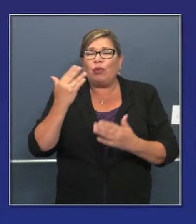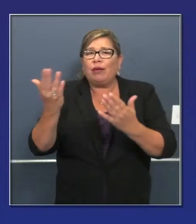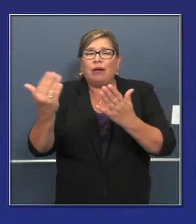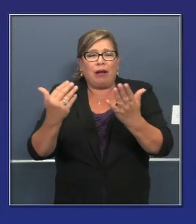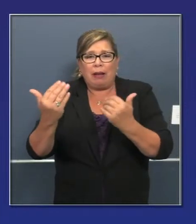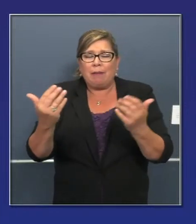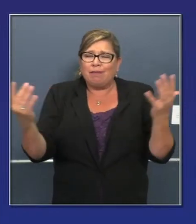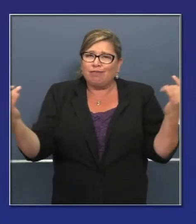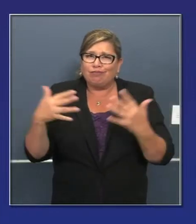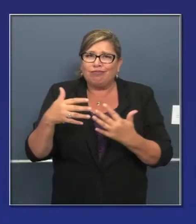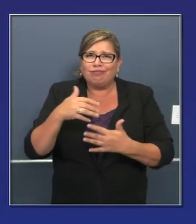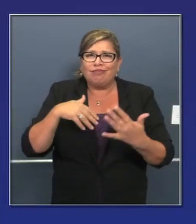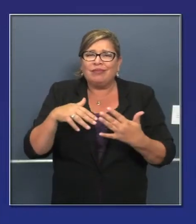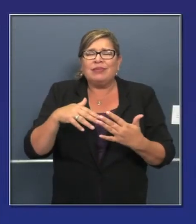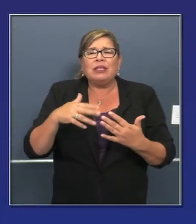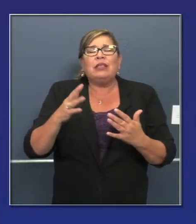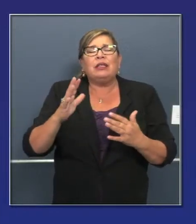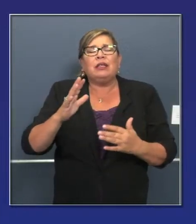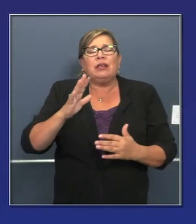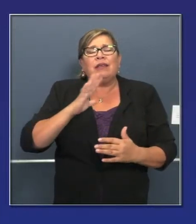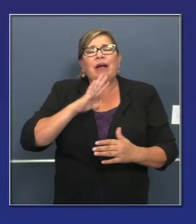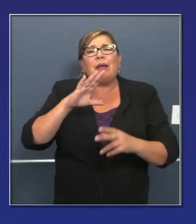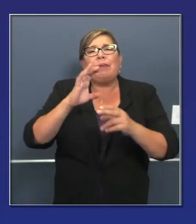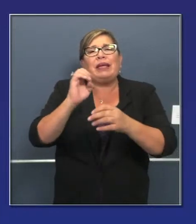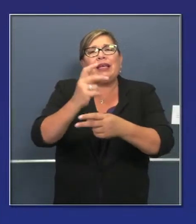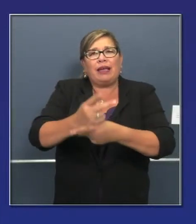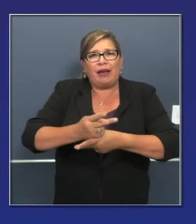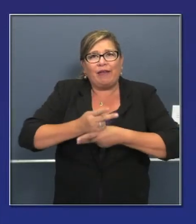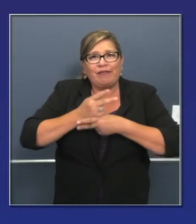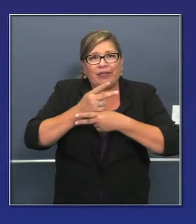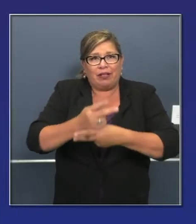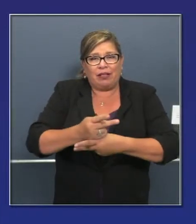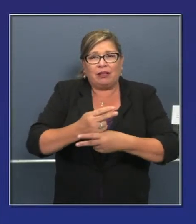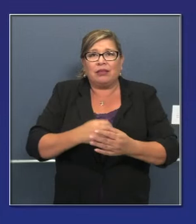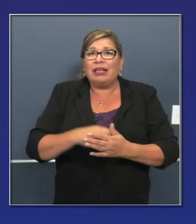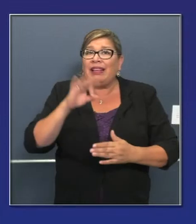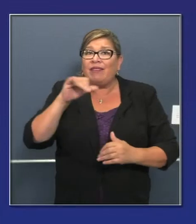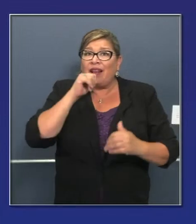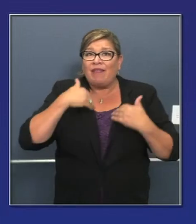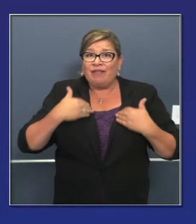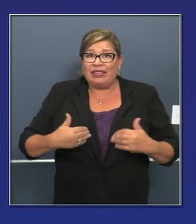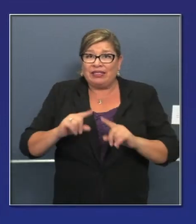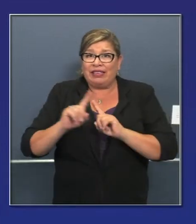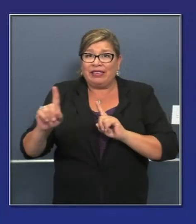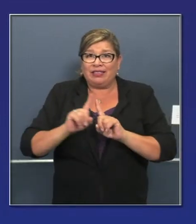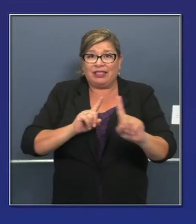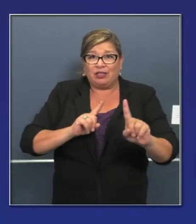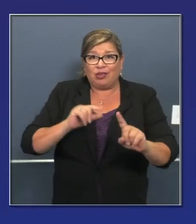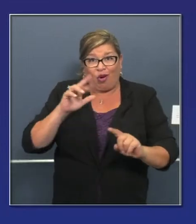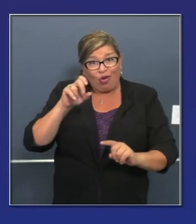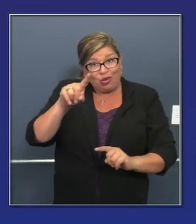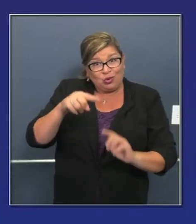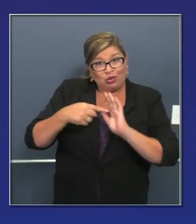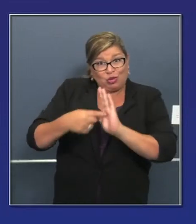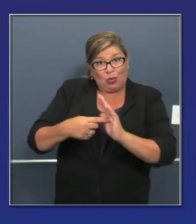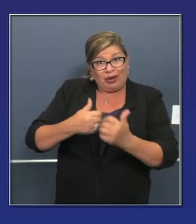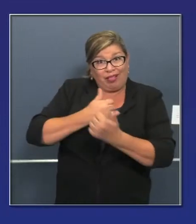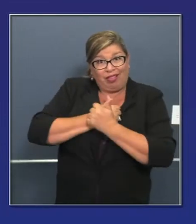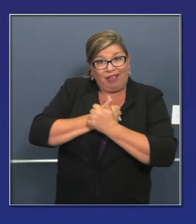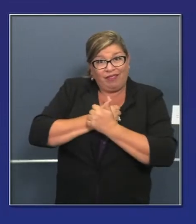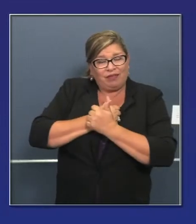cannot practice physical distancing then are you practicing love what's the point bringing everyone